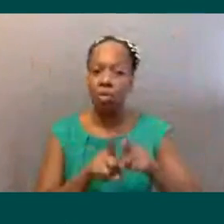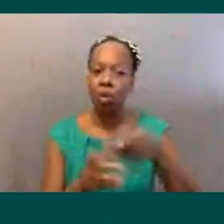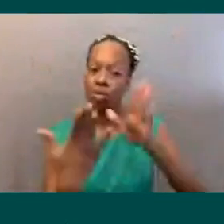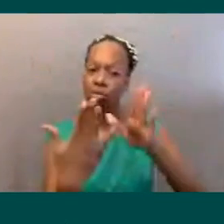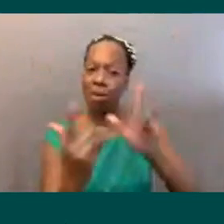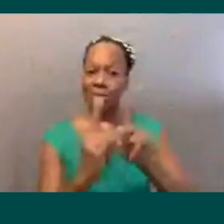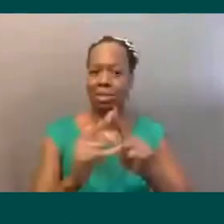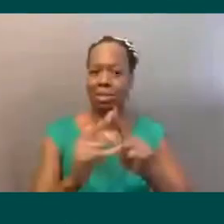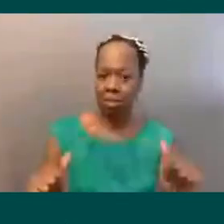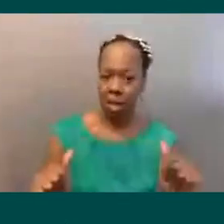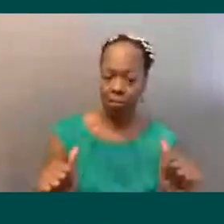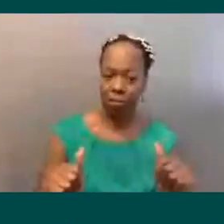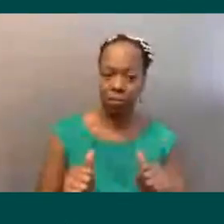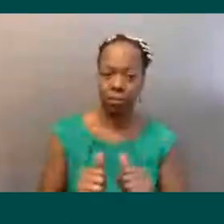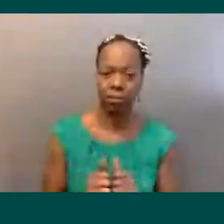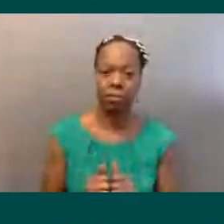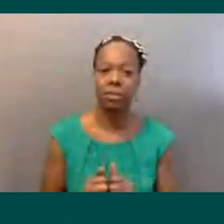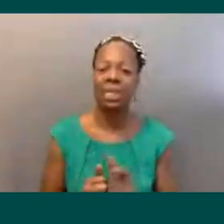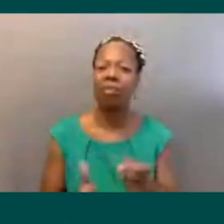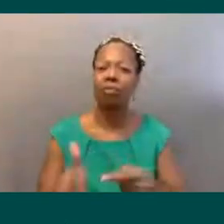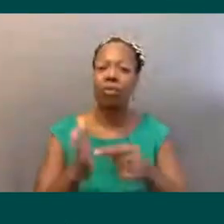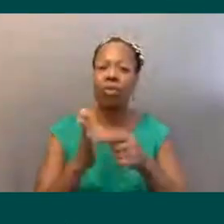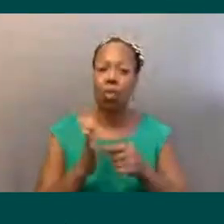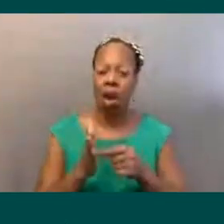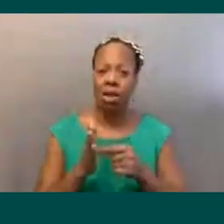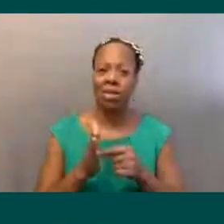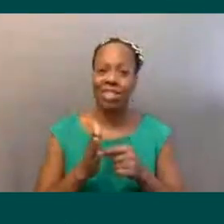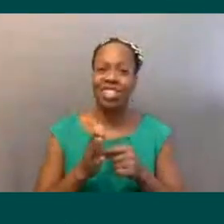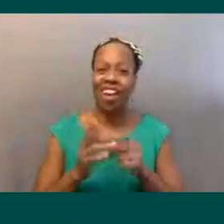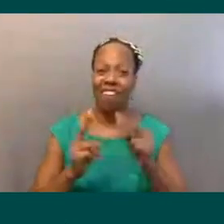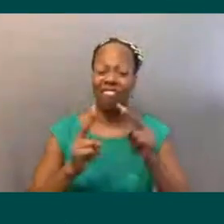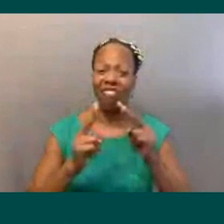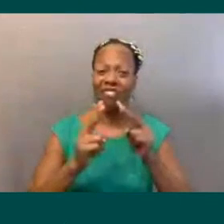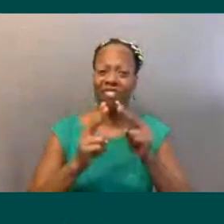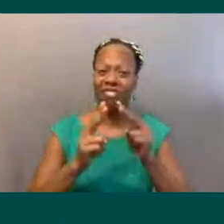and it requires a village, it requires a team,